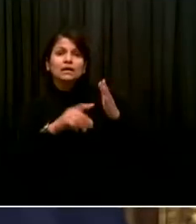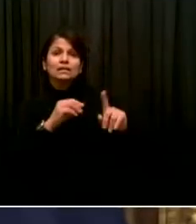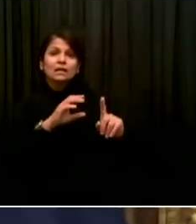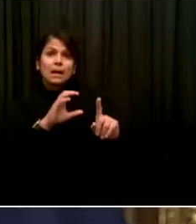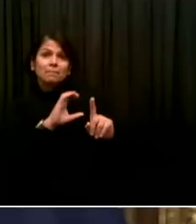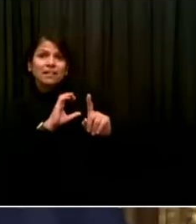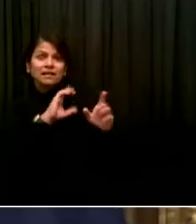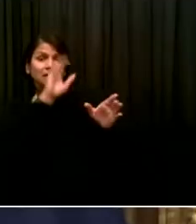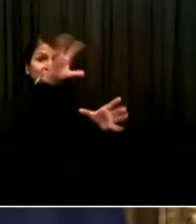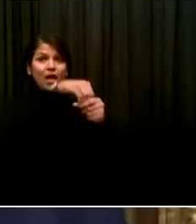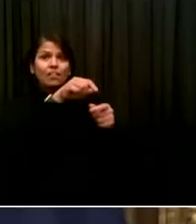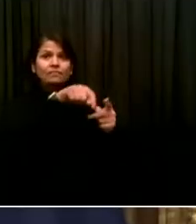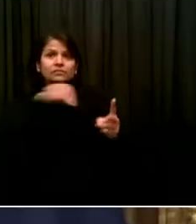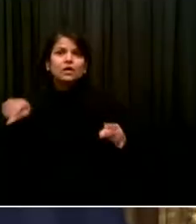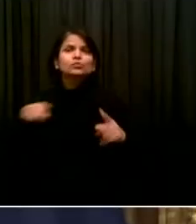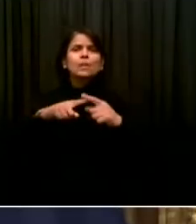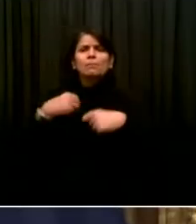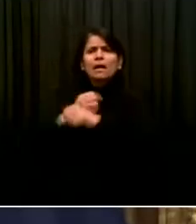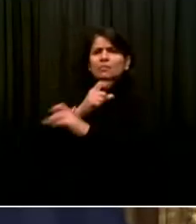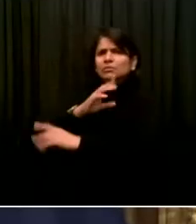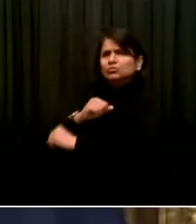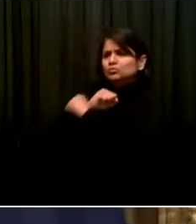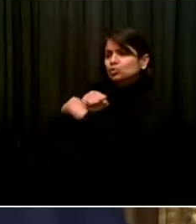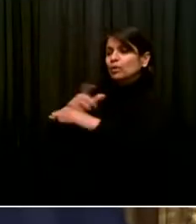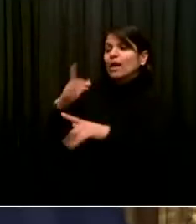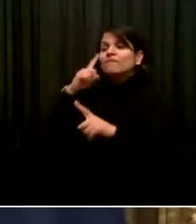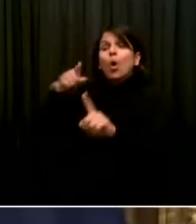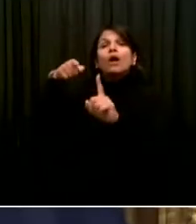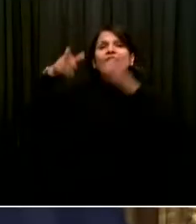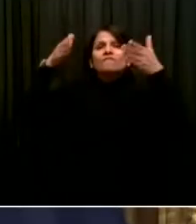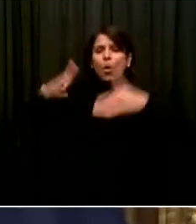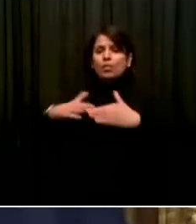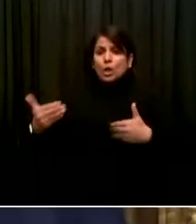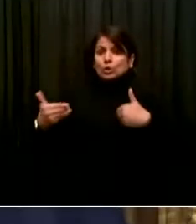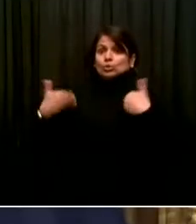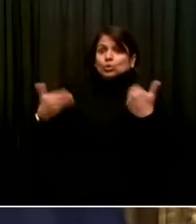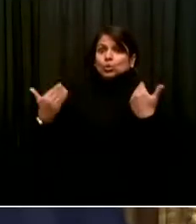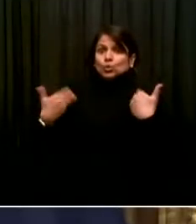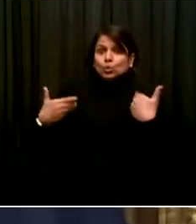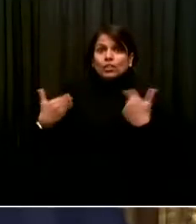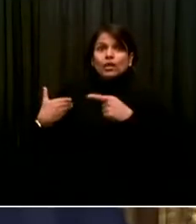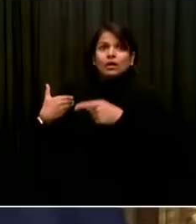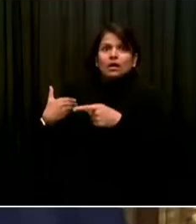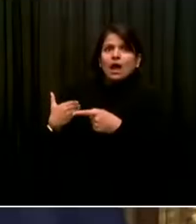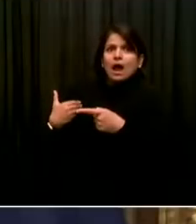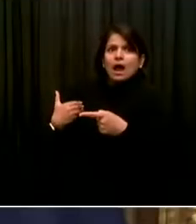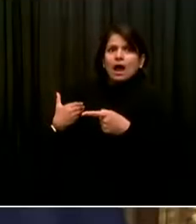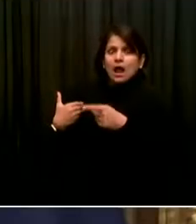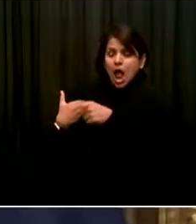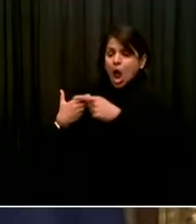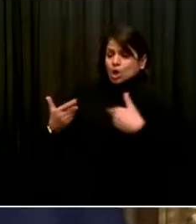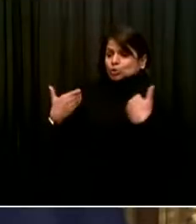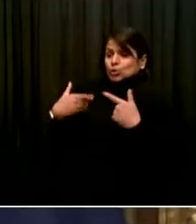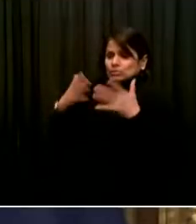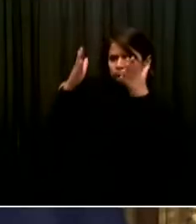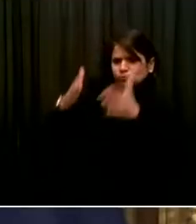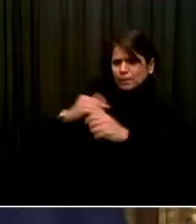PRECISION POLICING WE MUST USE PRECISION PREVENTION, REACHING YOUNG PEOPLE BEORFE THEY TURN TO GUNS AND